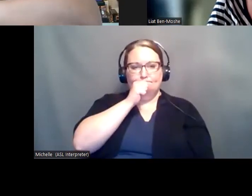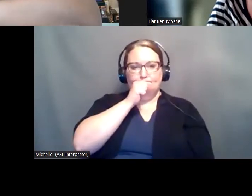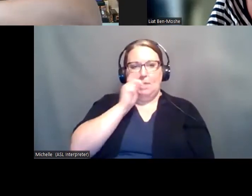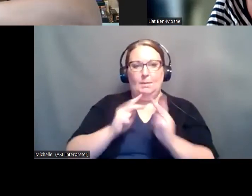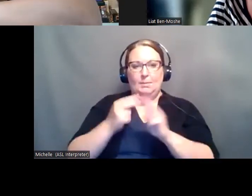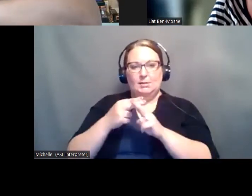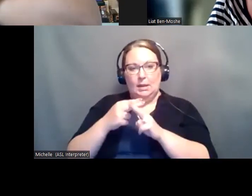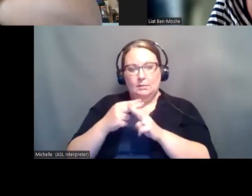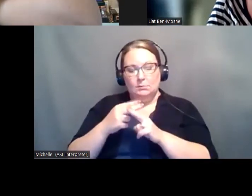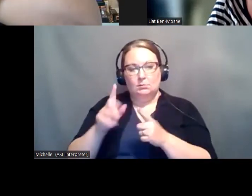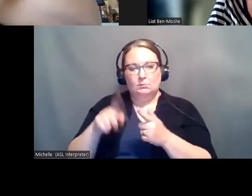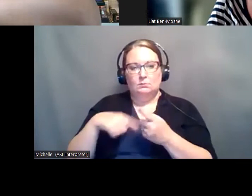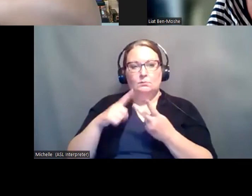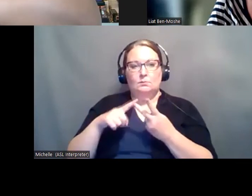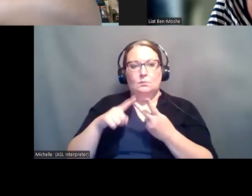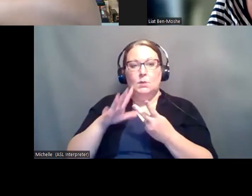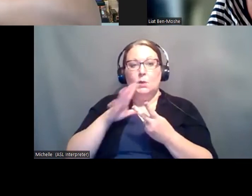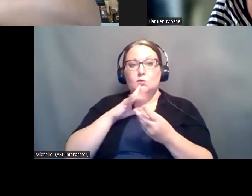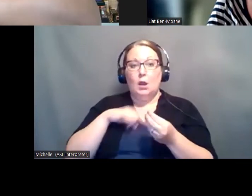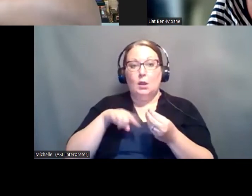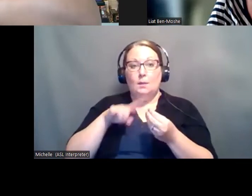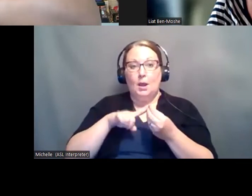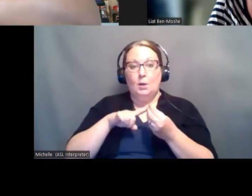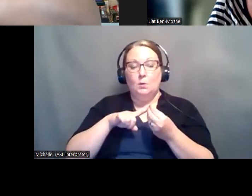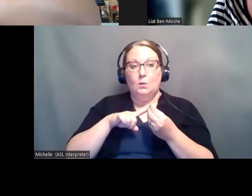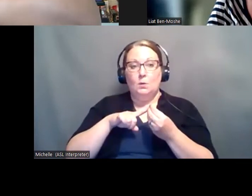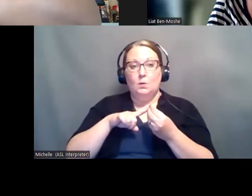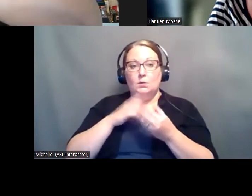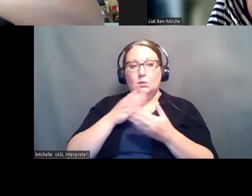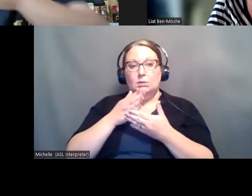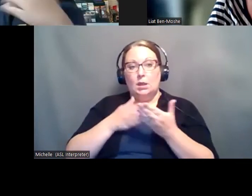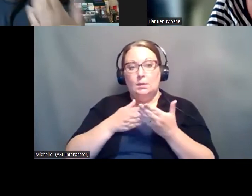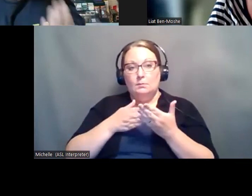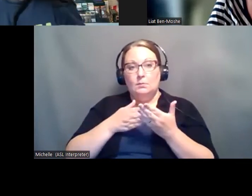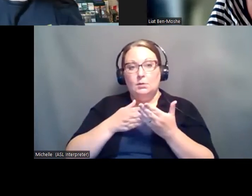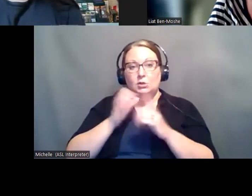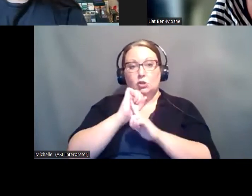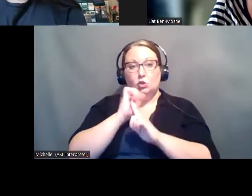talking about certain situations or current events.